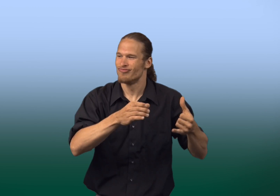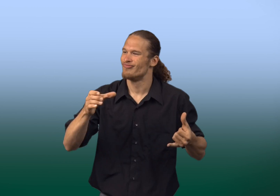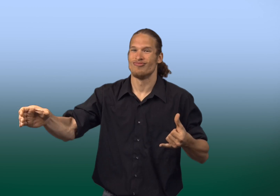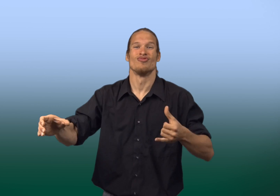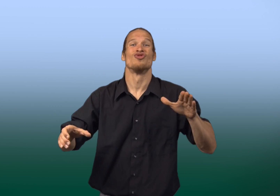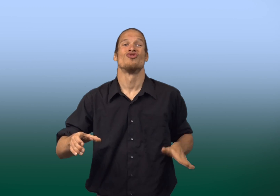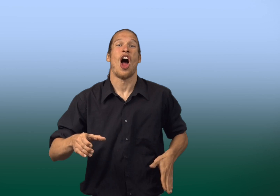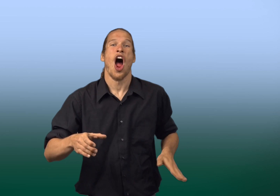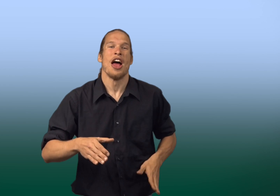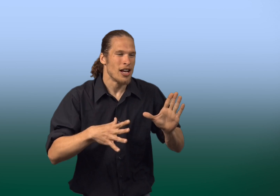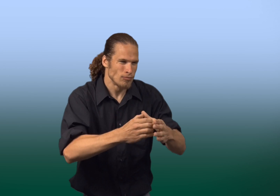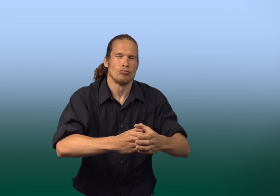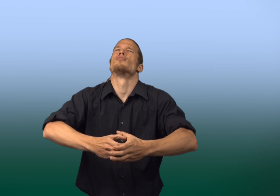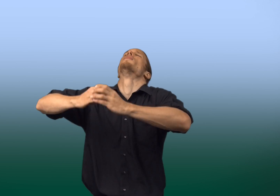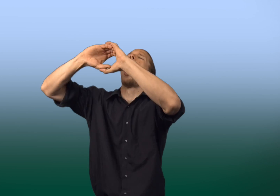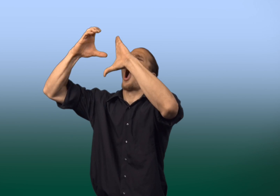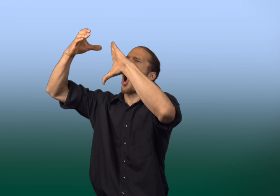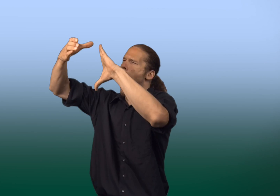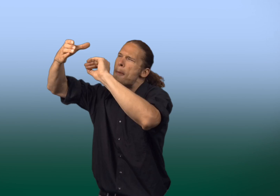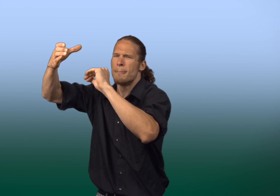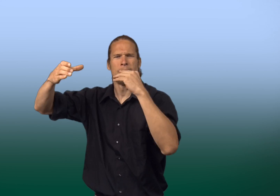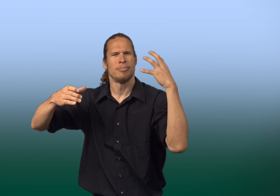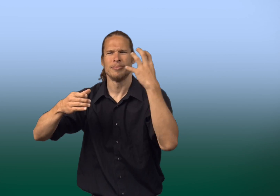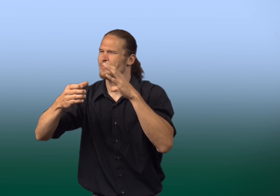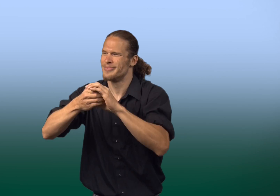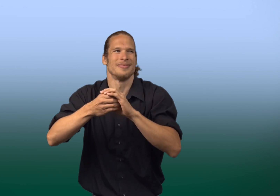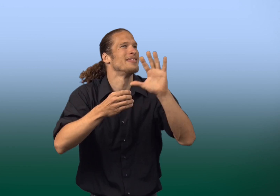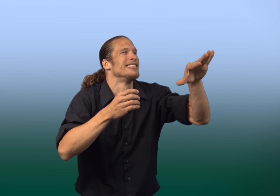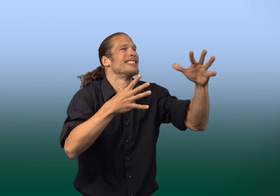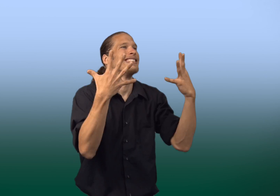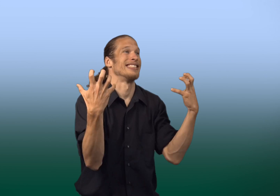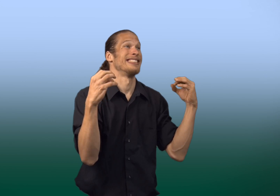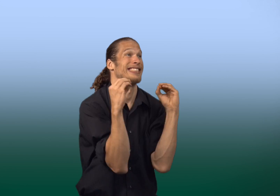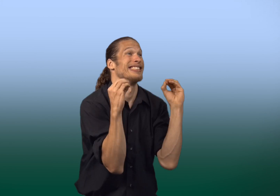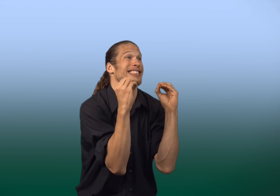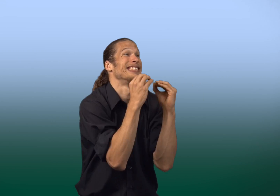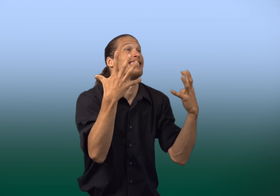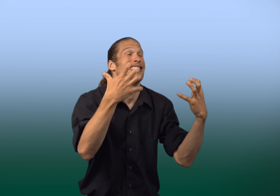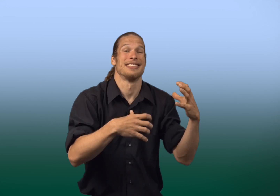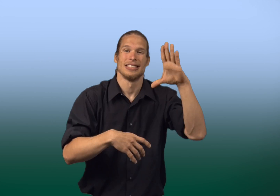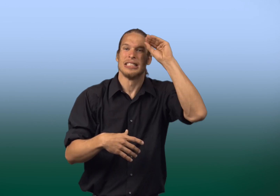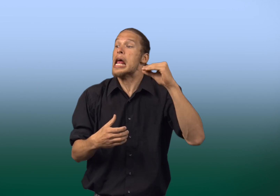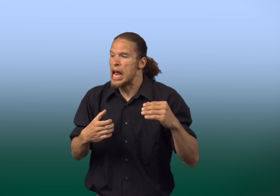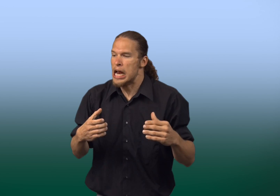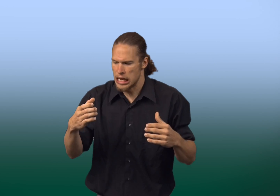And so he poured him a glass of apple juice and the dog drank it all up. And then he said: Hey I want some more.